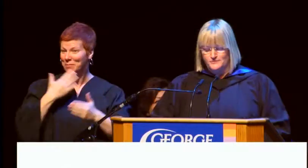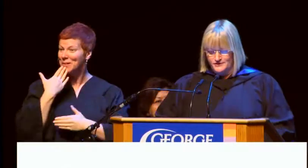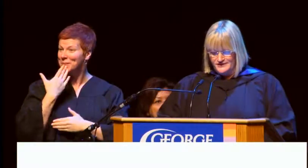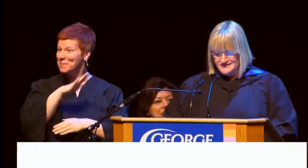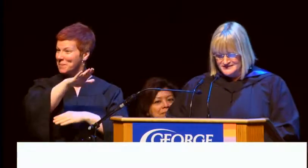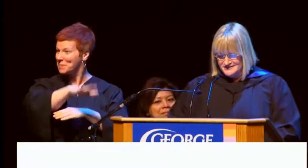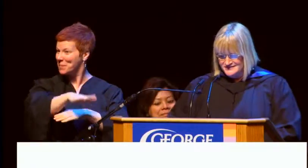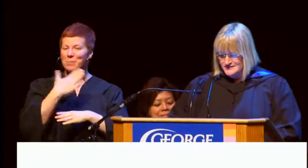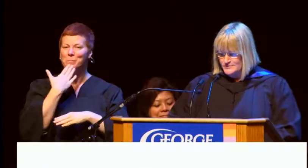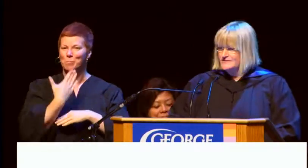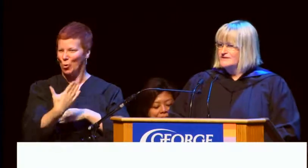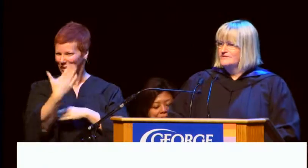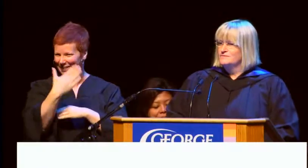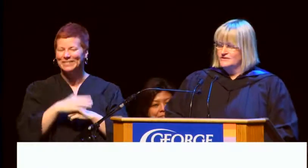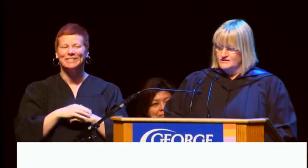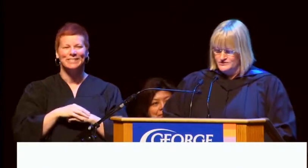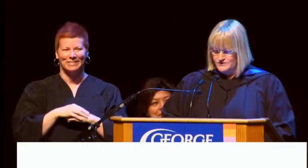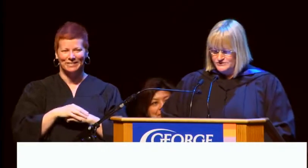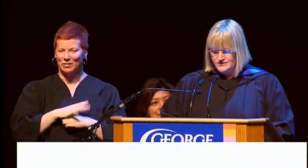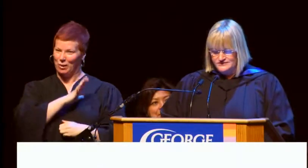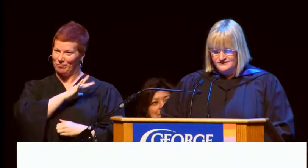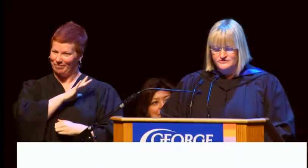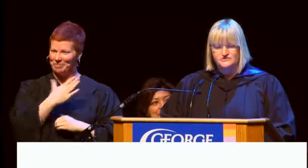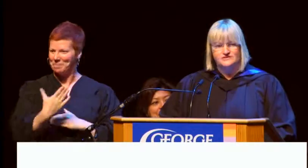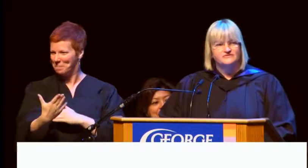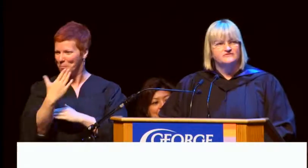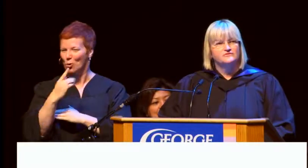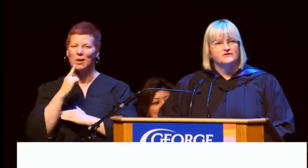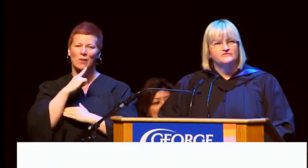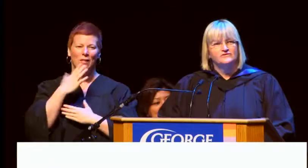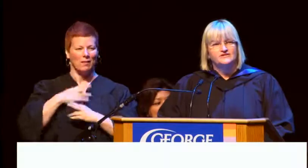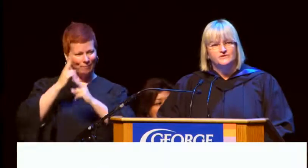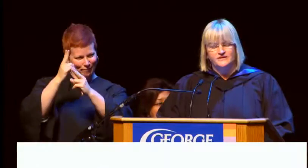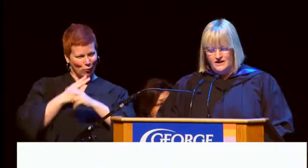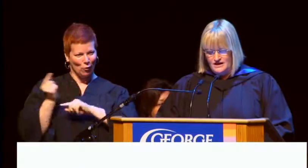WHAT AN INCREDIBLE HONOUR TO BE ADDRESSING THE 2012 GRADUATING CLASS